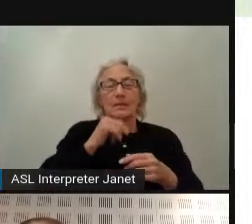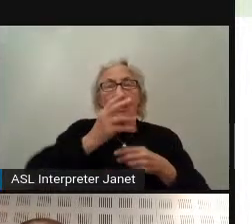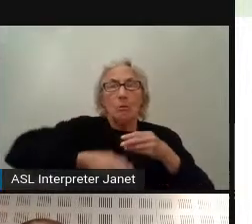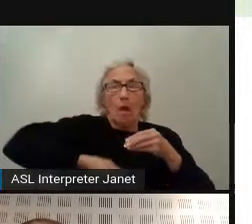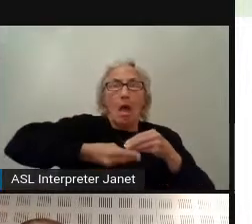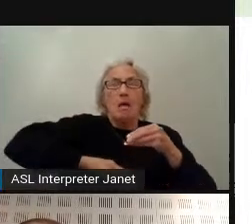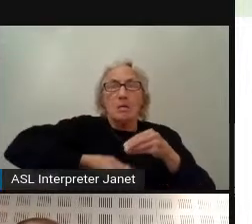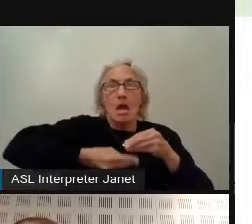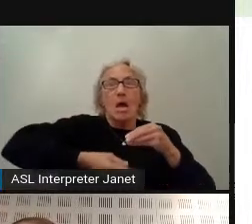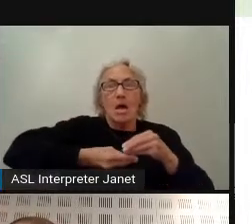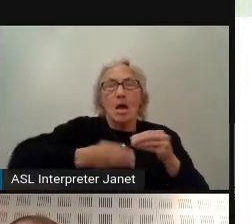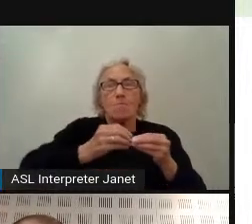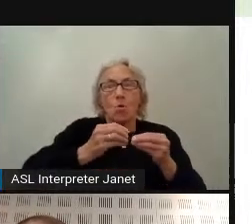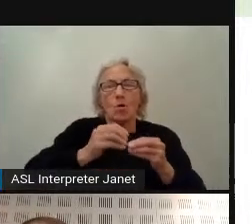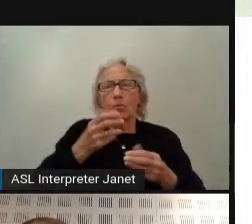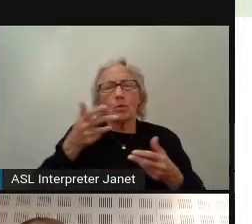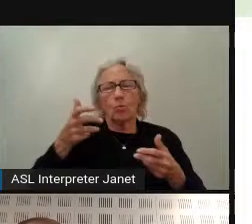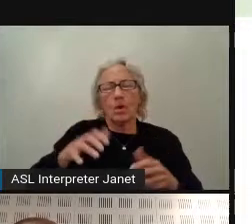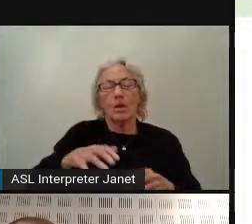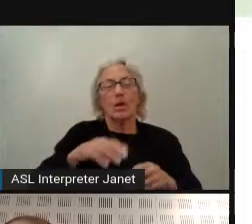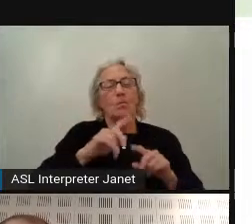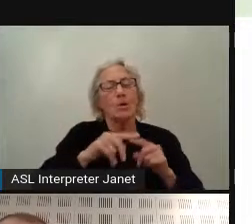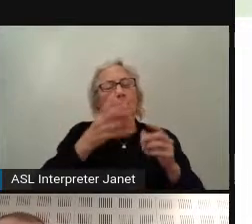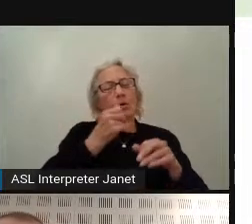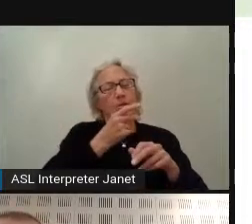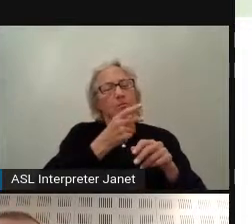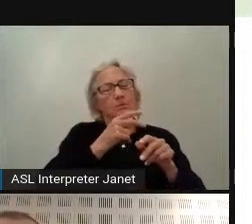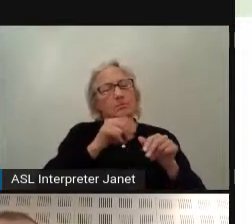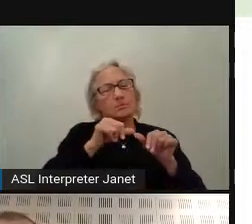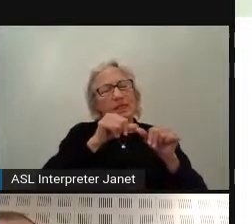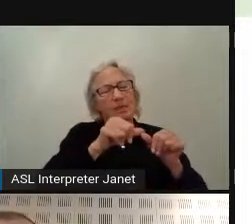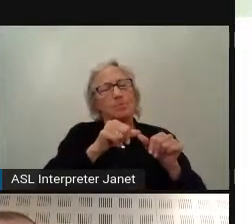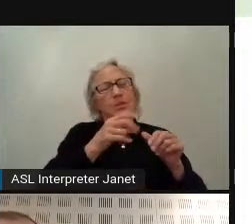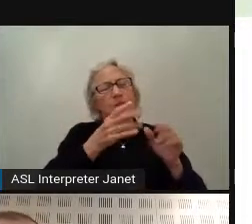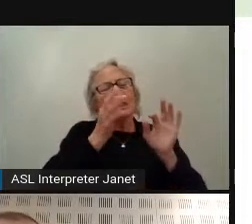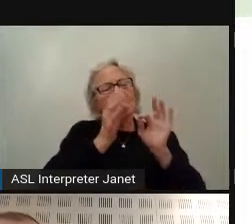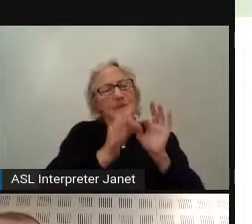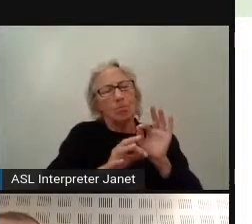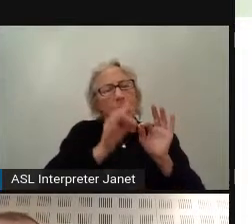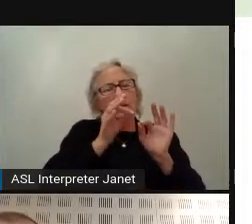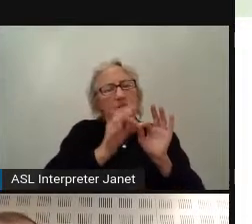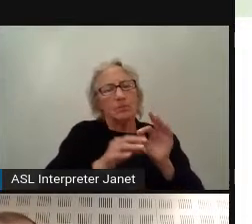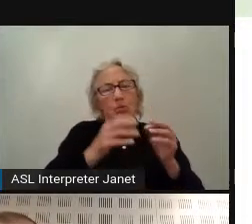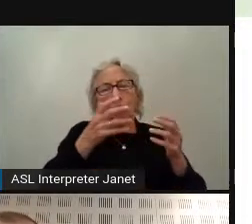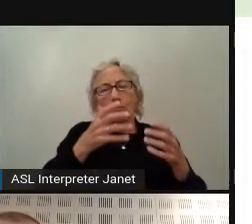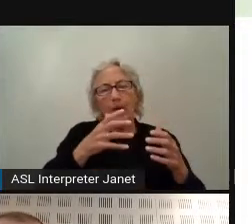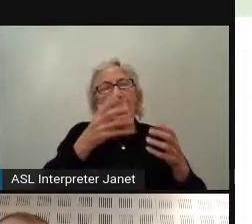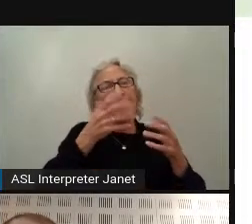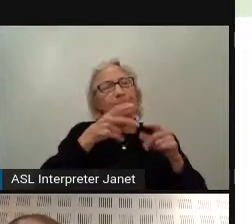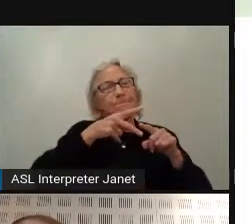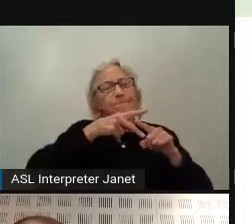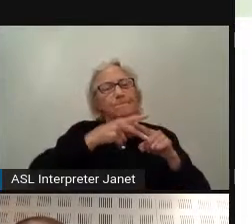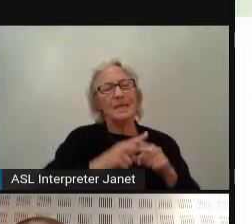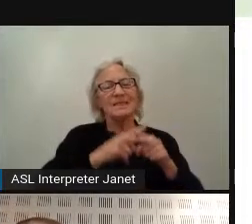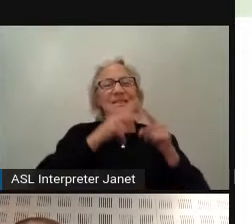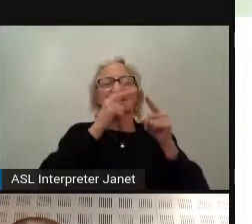And the goal for this is actually not to add something. The goal is to do something